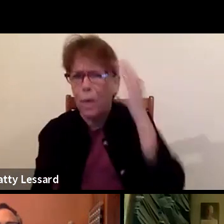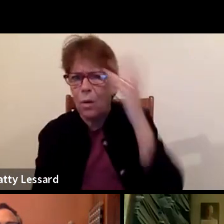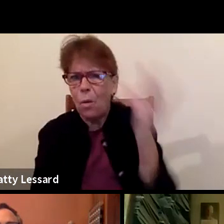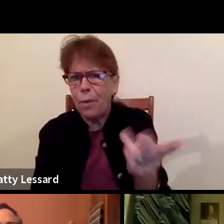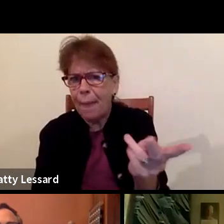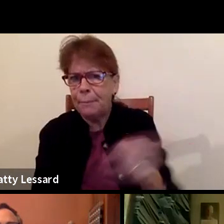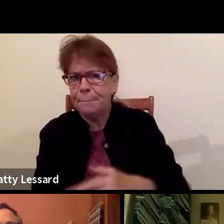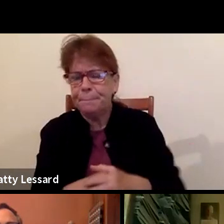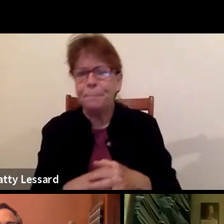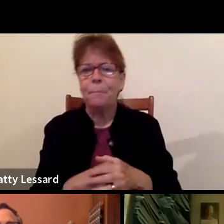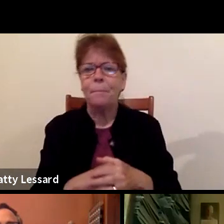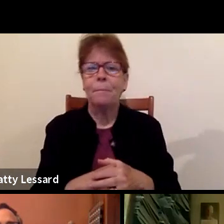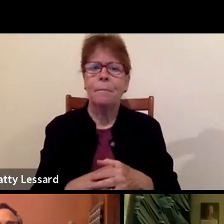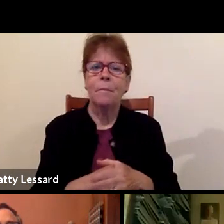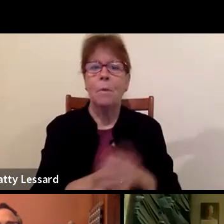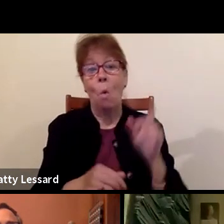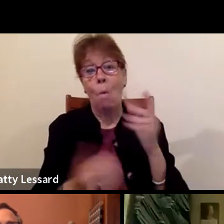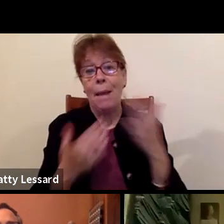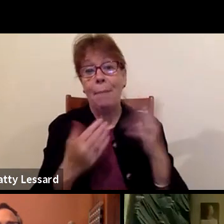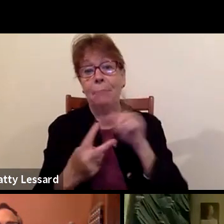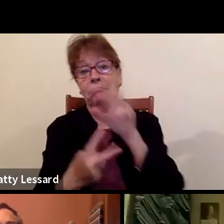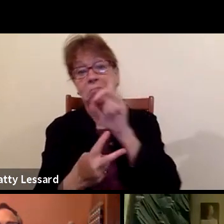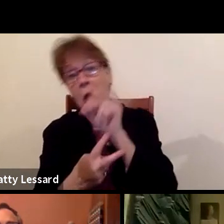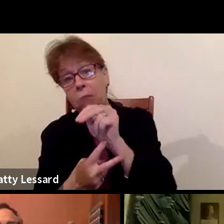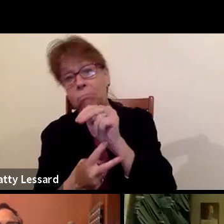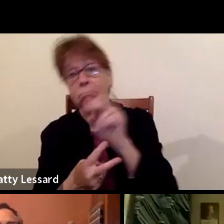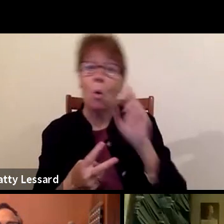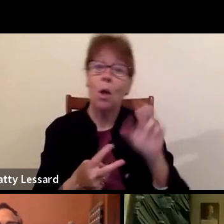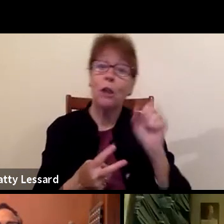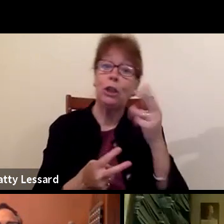time. I was starting to follow Sheri's work. I'm